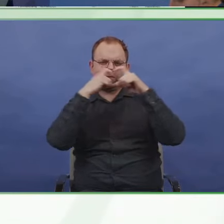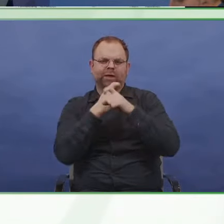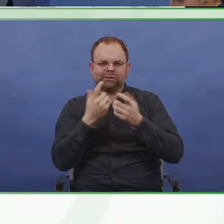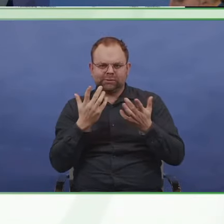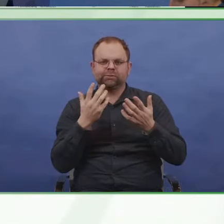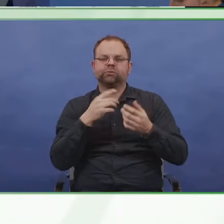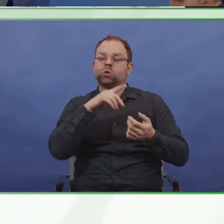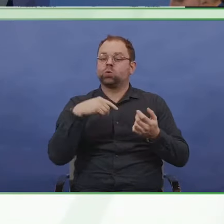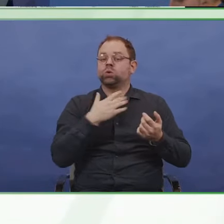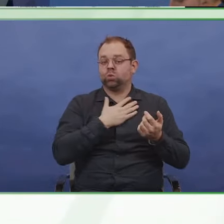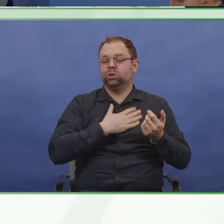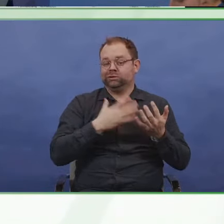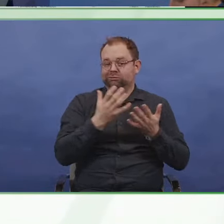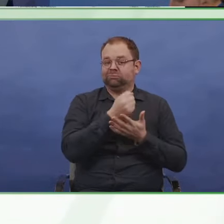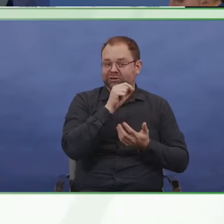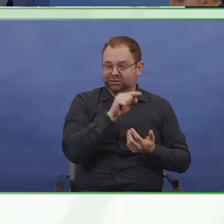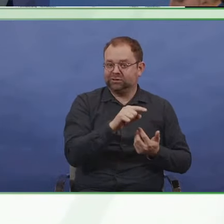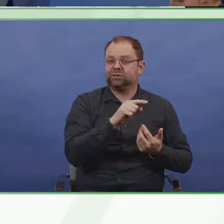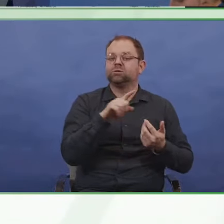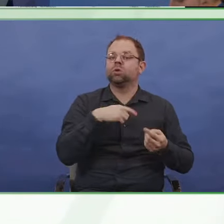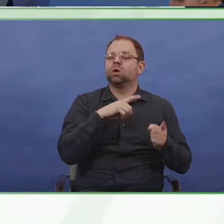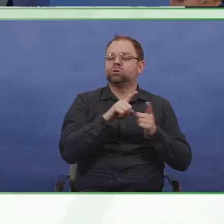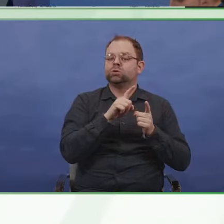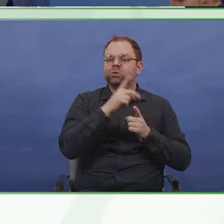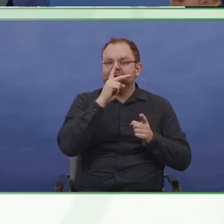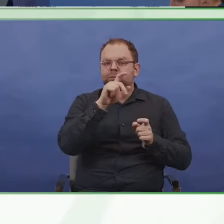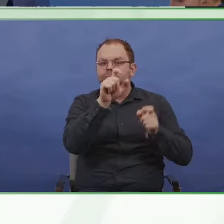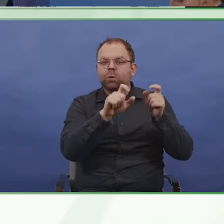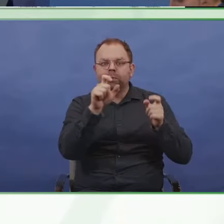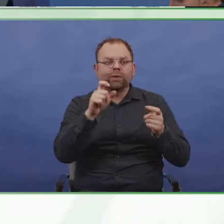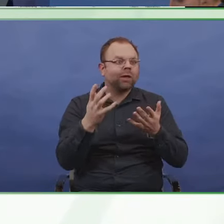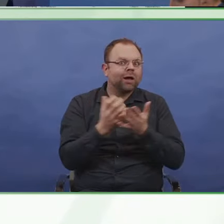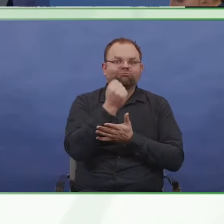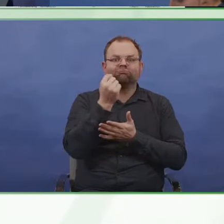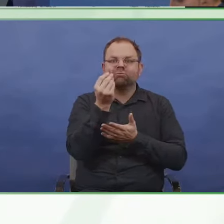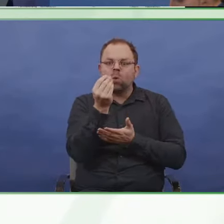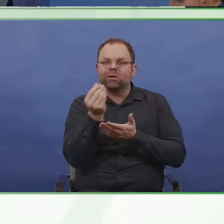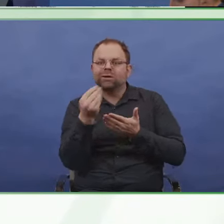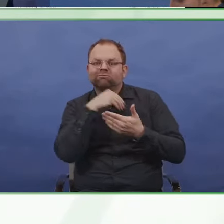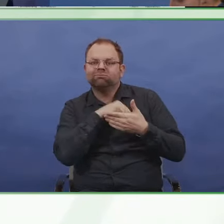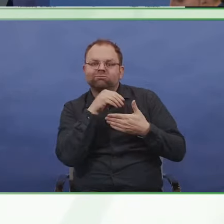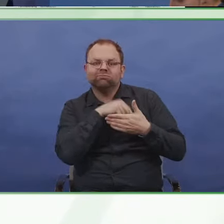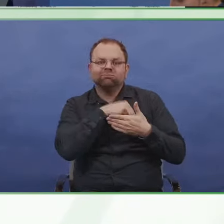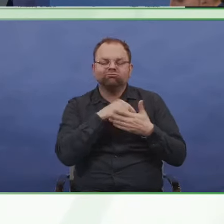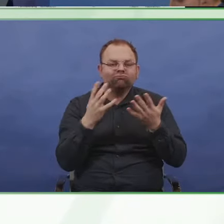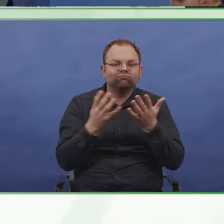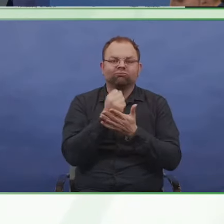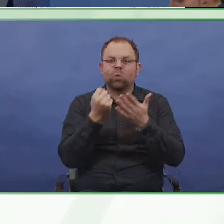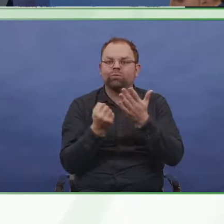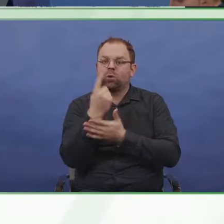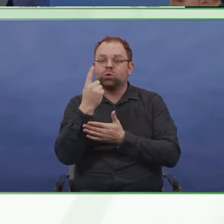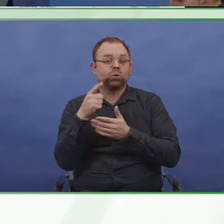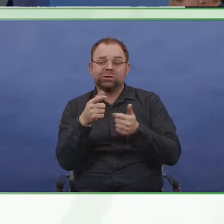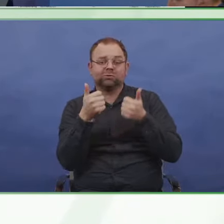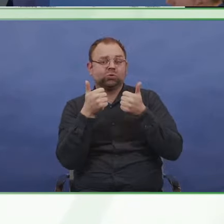Three wants those groups to come in and support efforts. So we are excited about it and excited about the possibility and